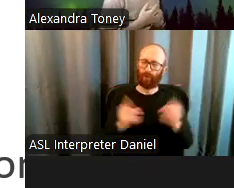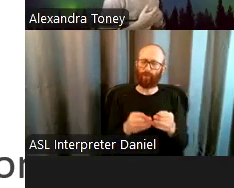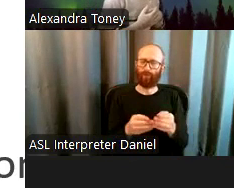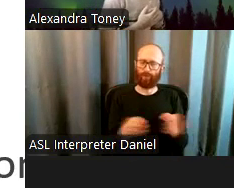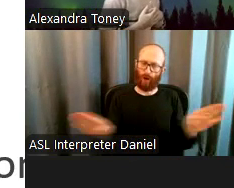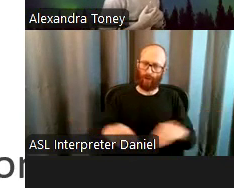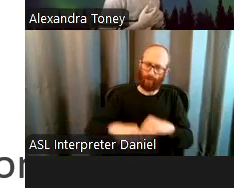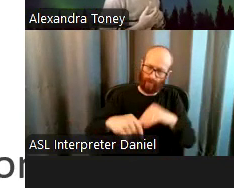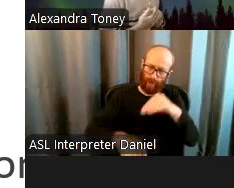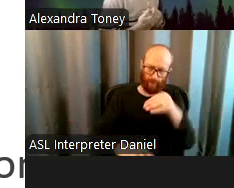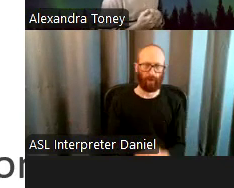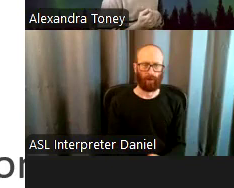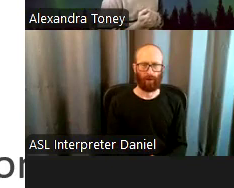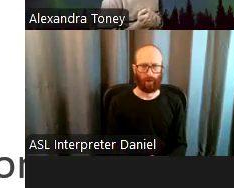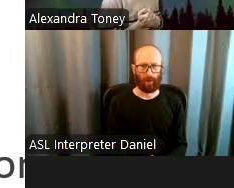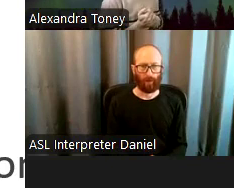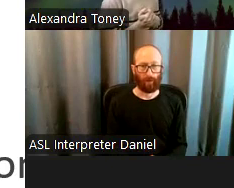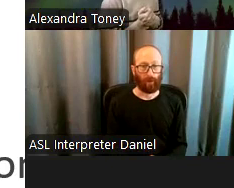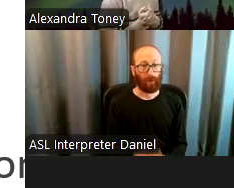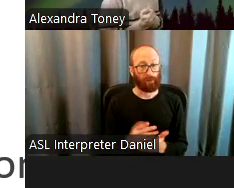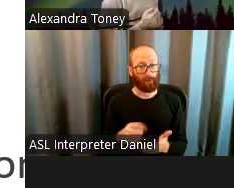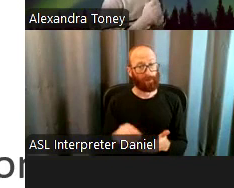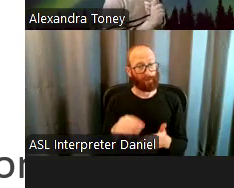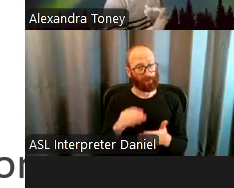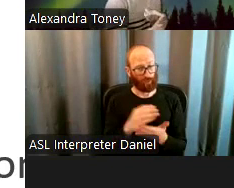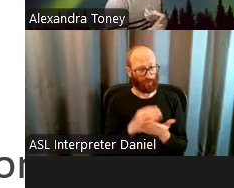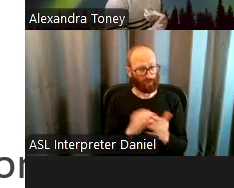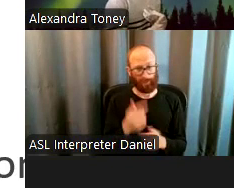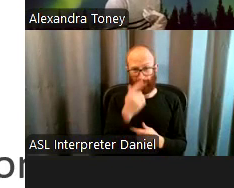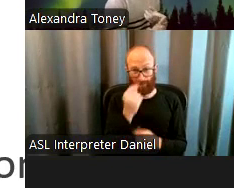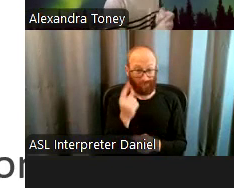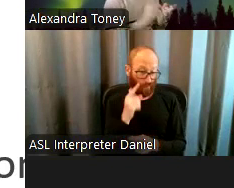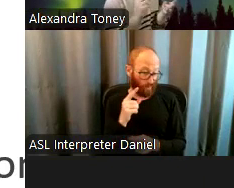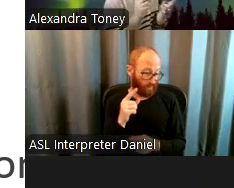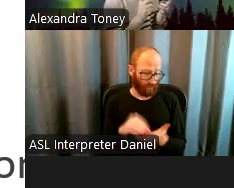really high interest for students who maybe are interested in Japan culture or have a